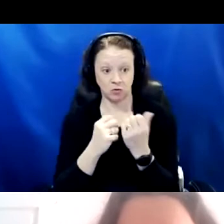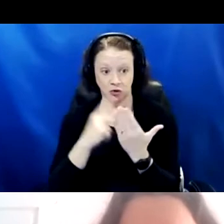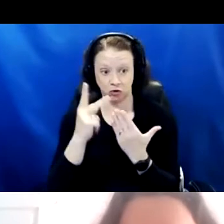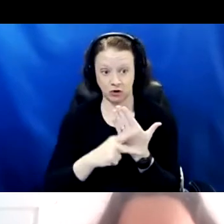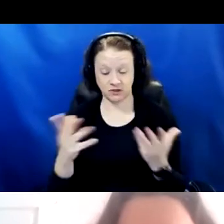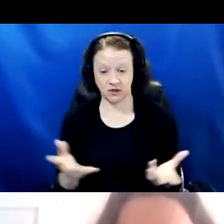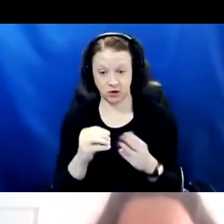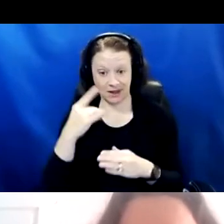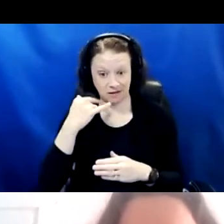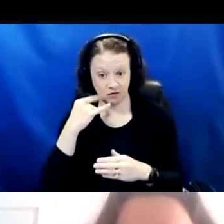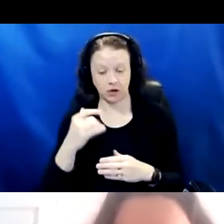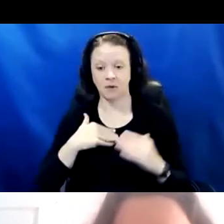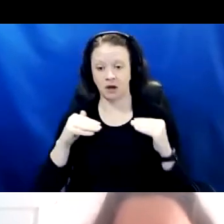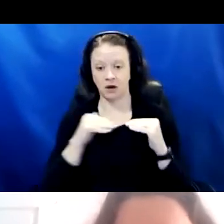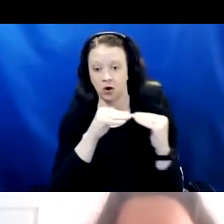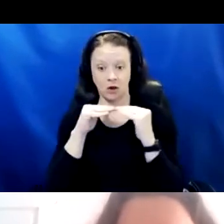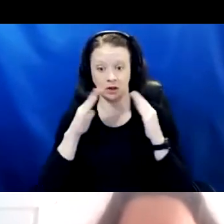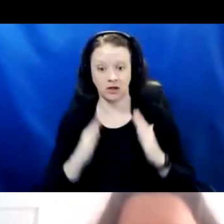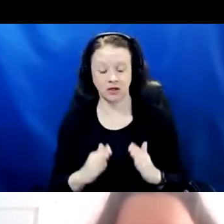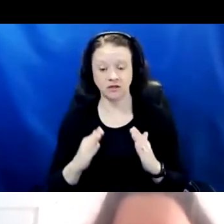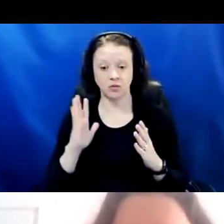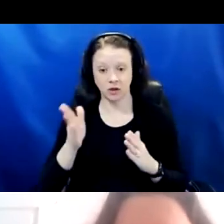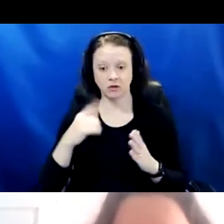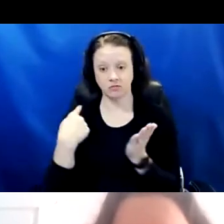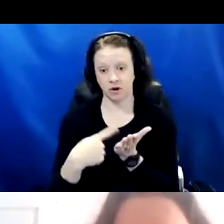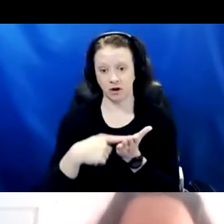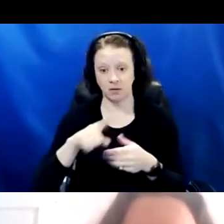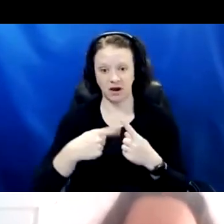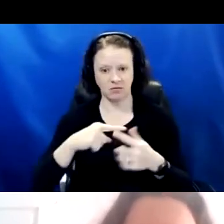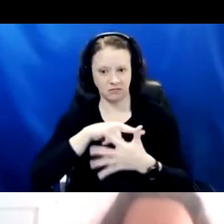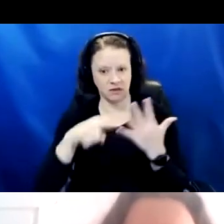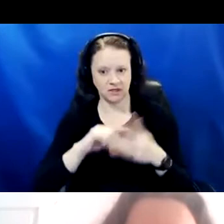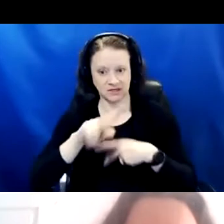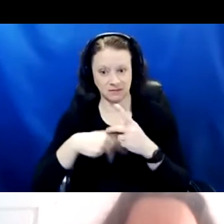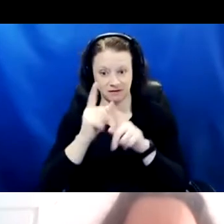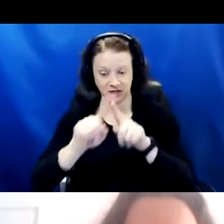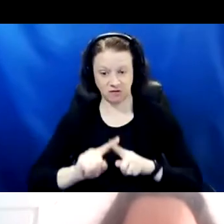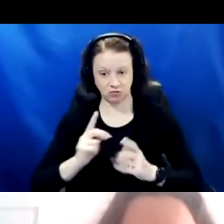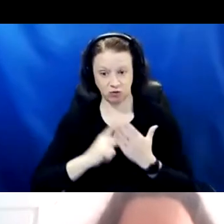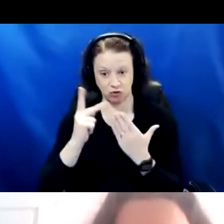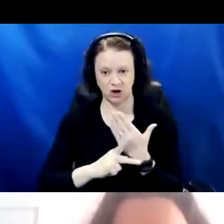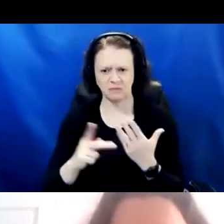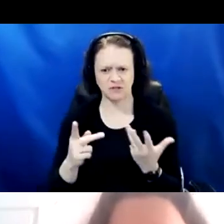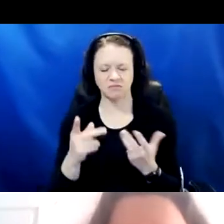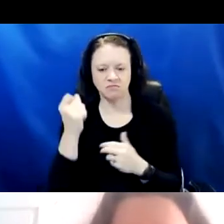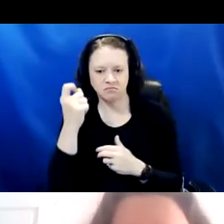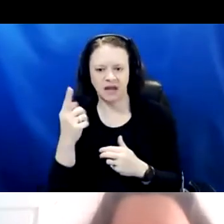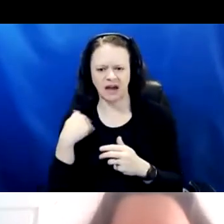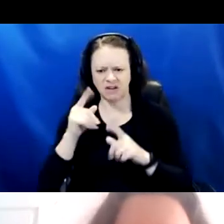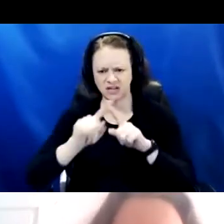about these types of different programs, and so there are some differences with FEMA-supported programs.